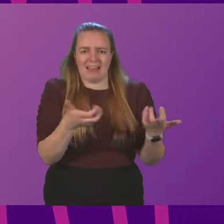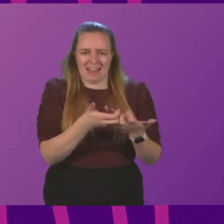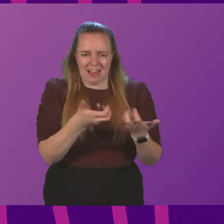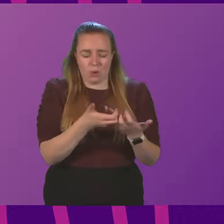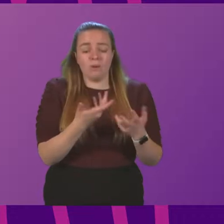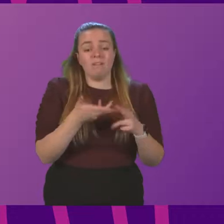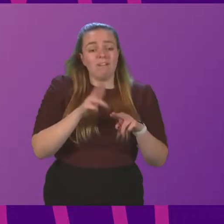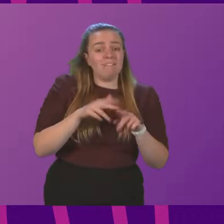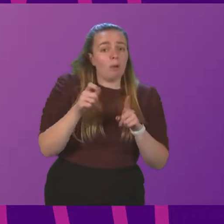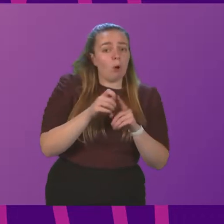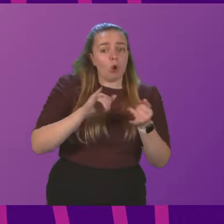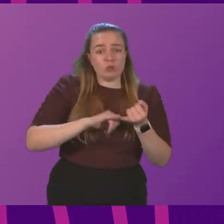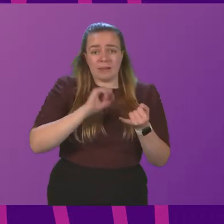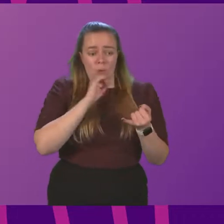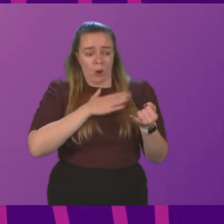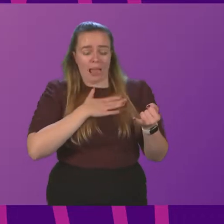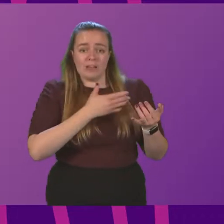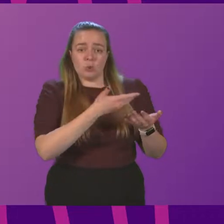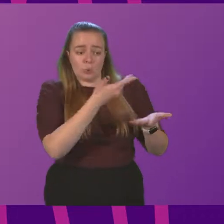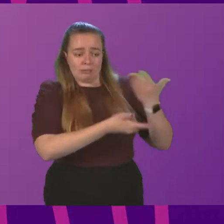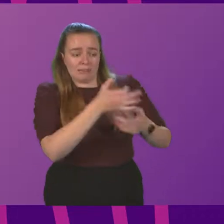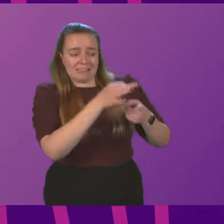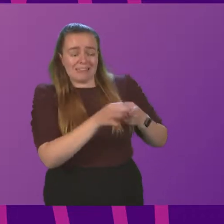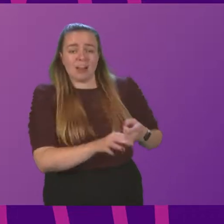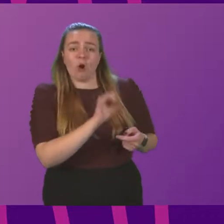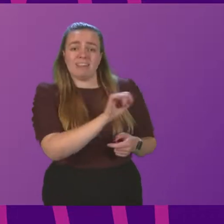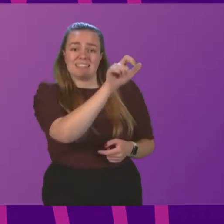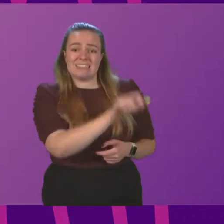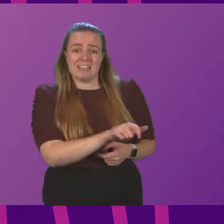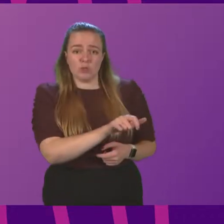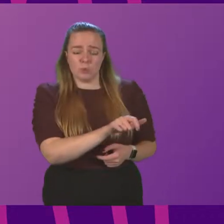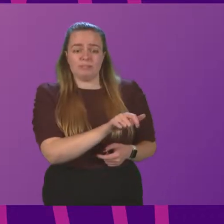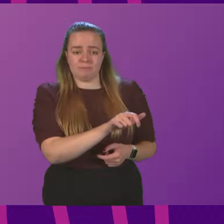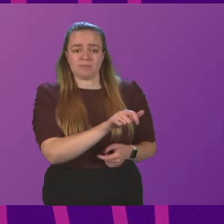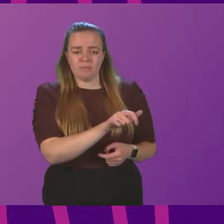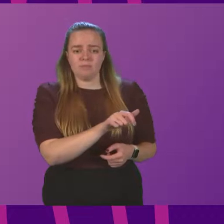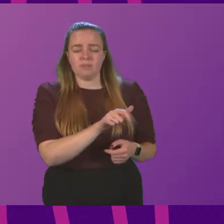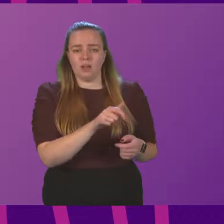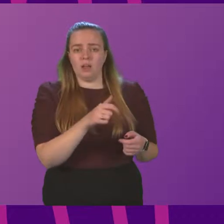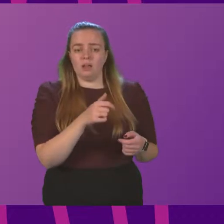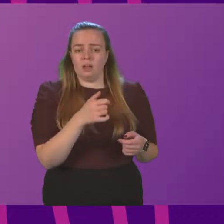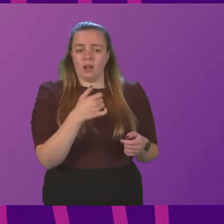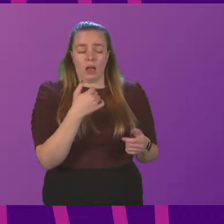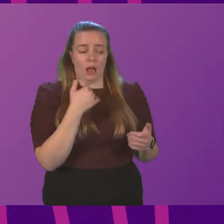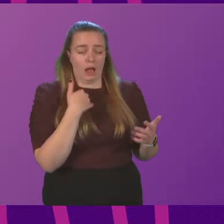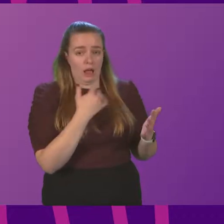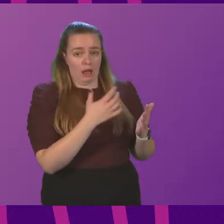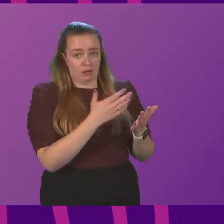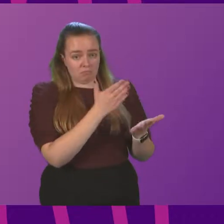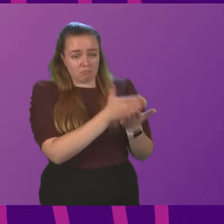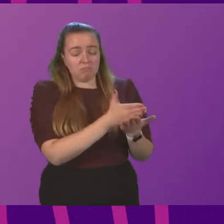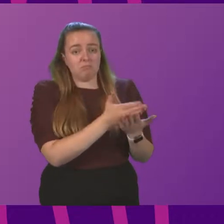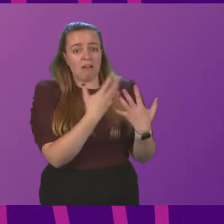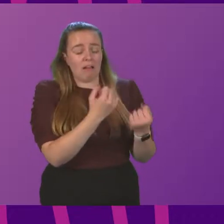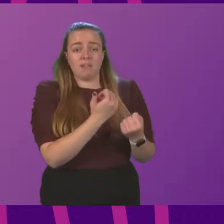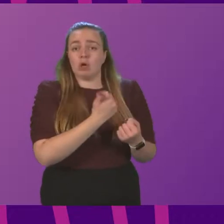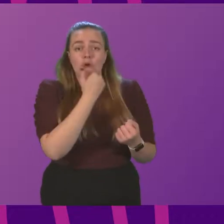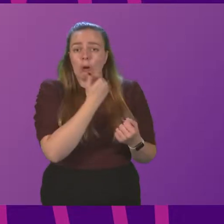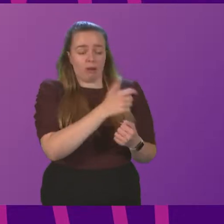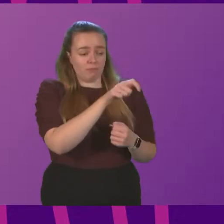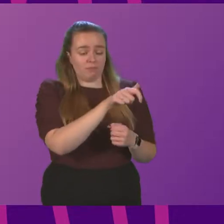If he would like to present me with the details of his constituent’s case, I would be happy to